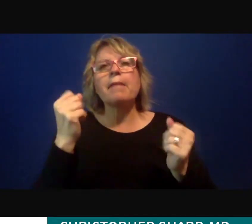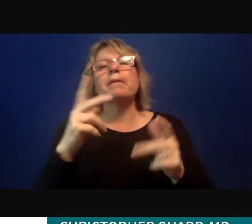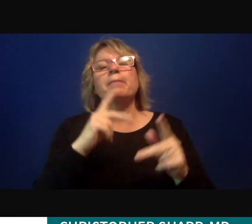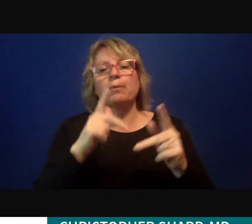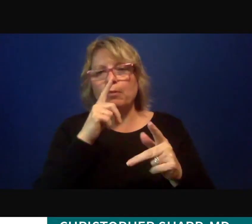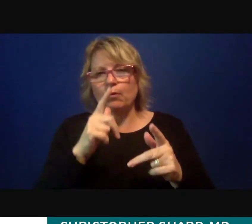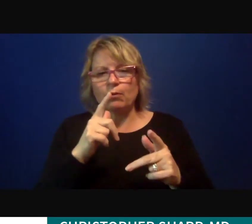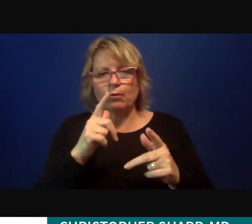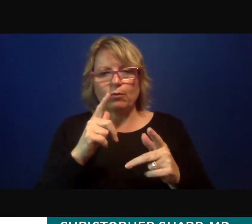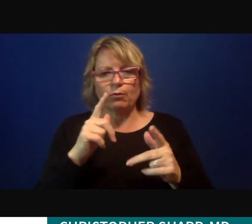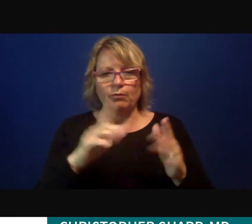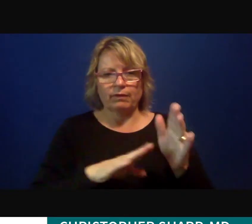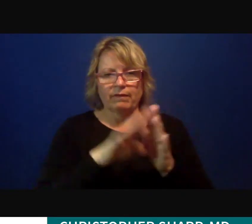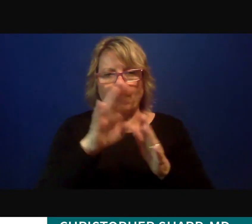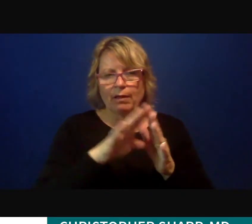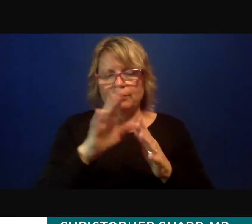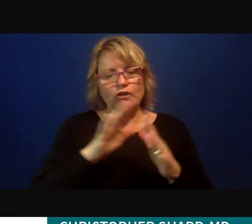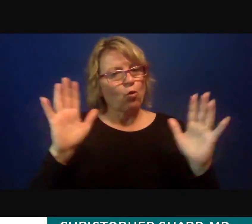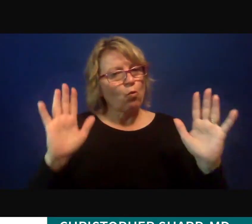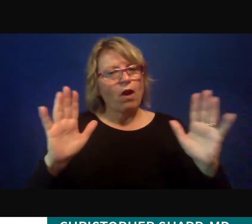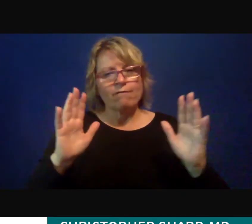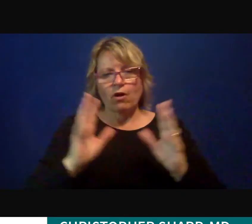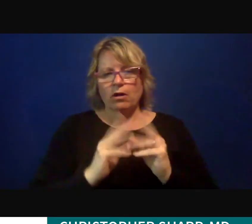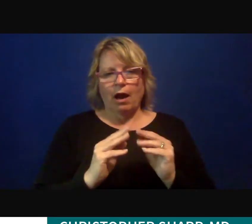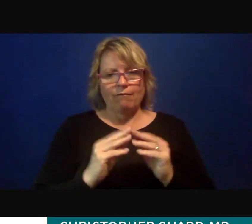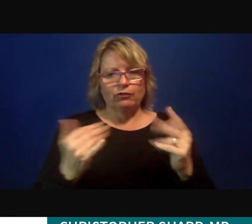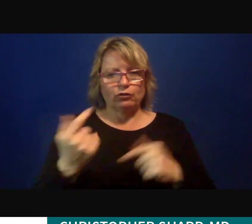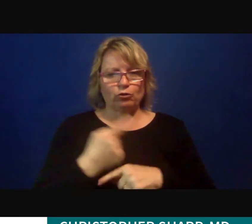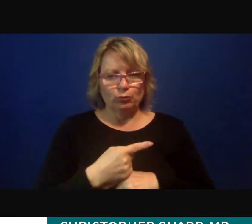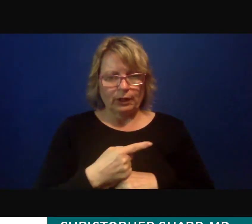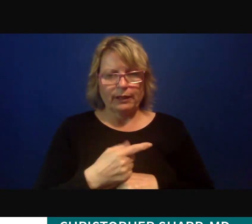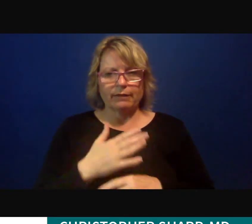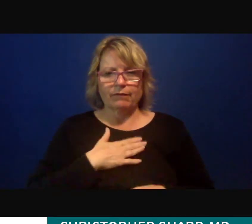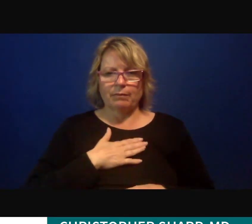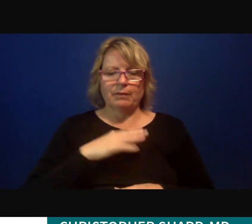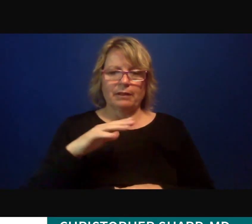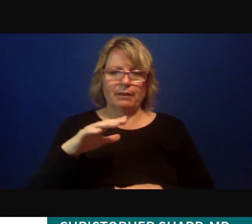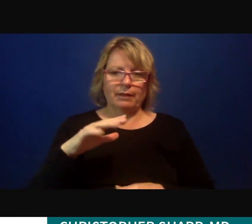a fabulous conference opportunity today. My name is Christopher Sharp,